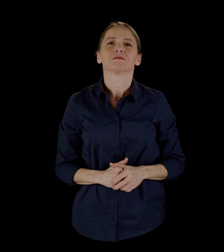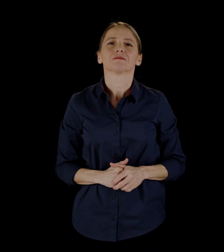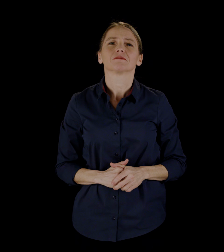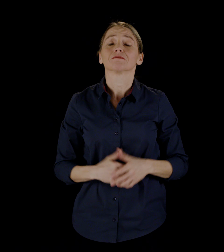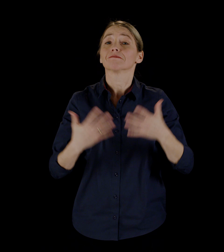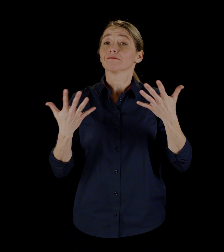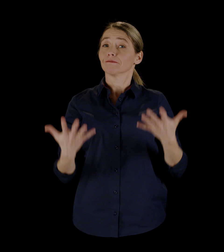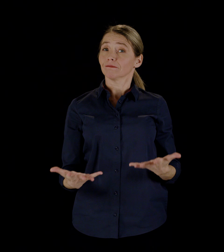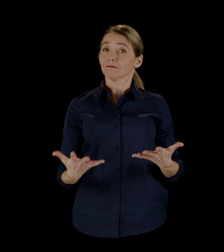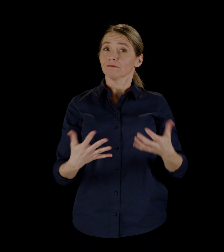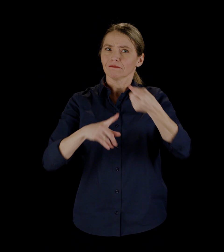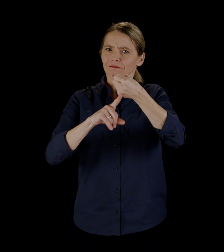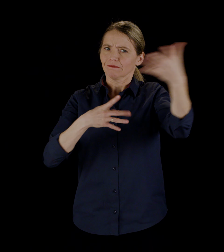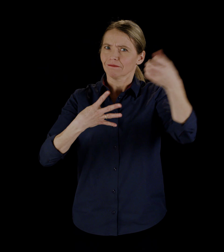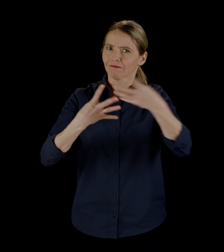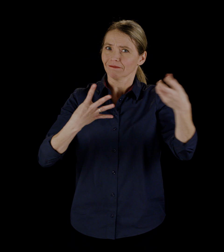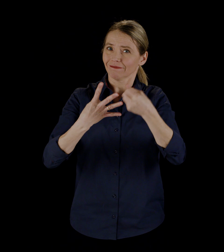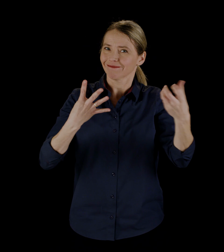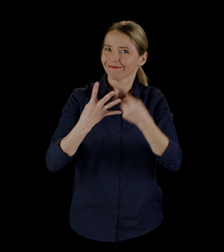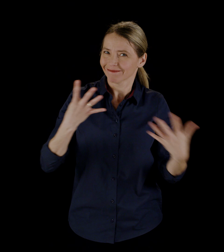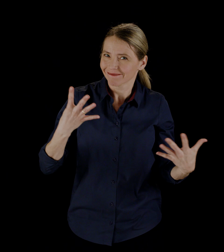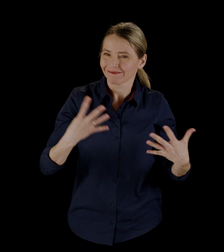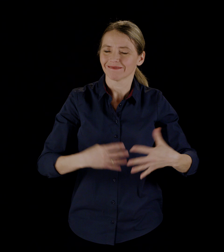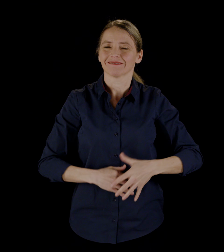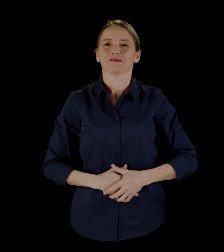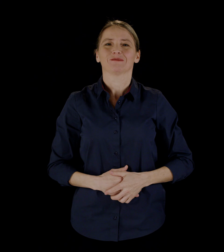Let’s look at each of these a little more closely.